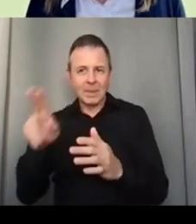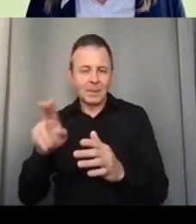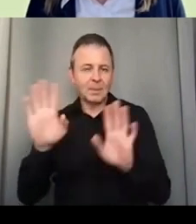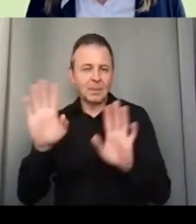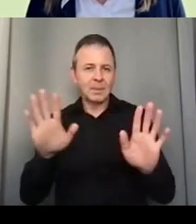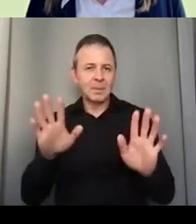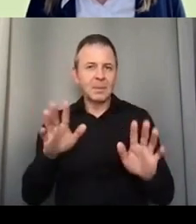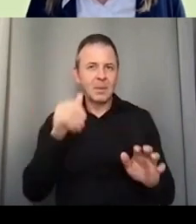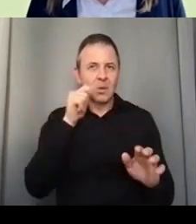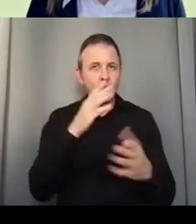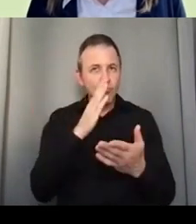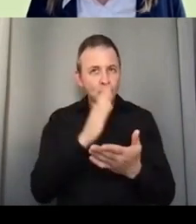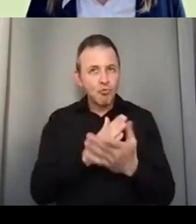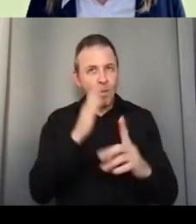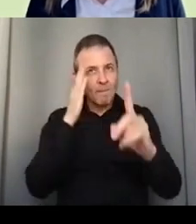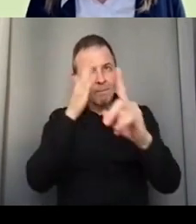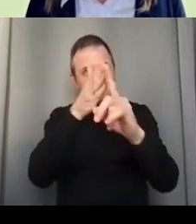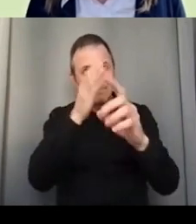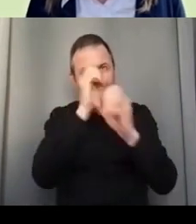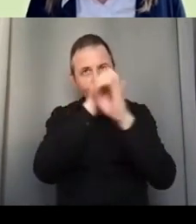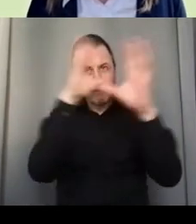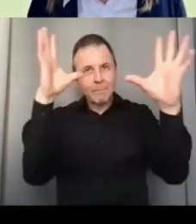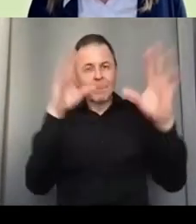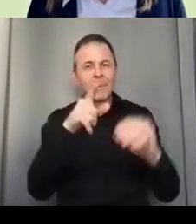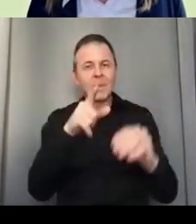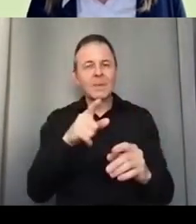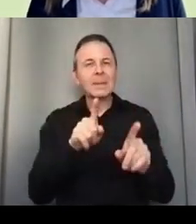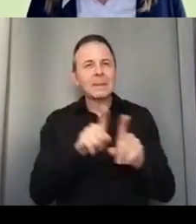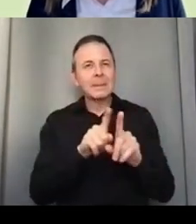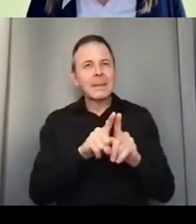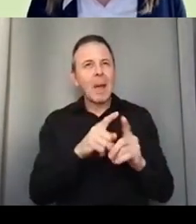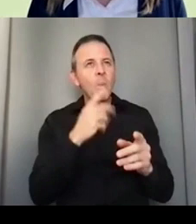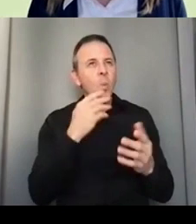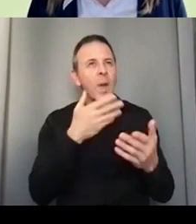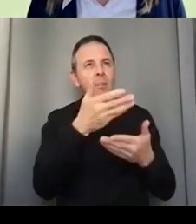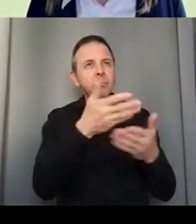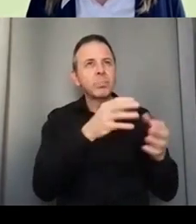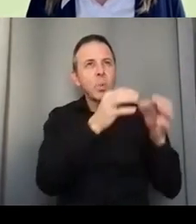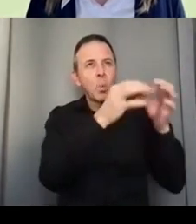providers support workers coordinators coordinators of supports LAC